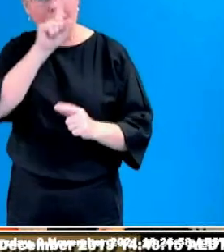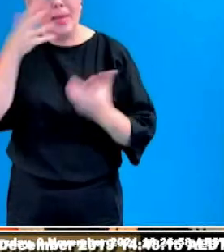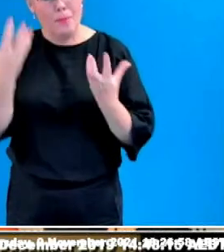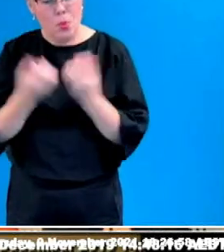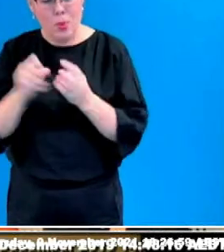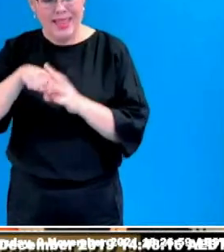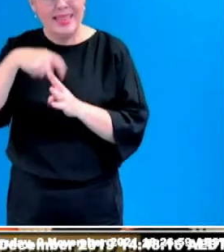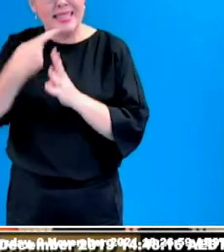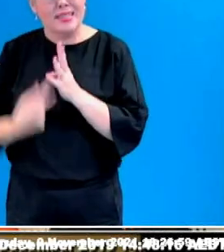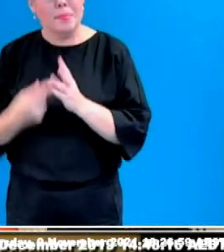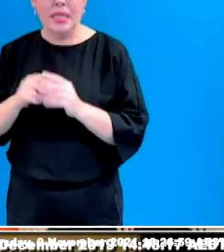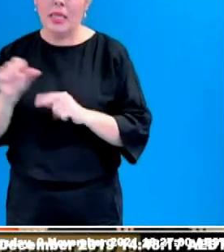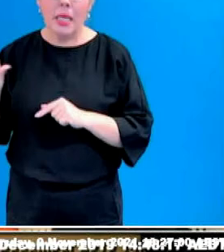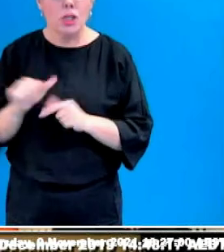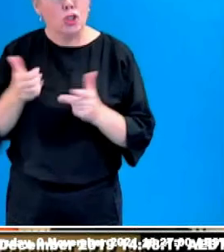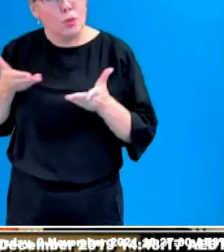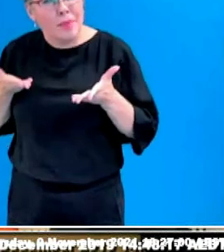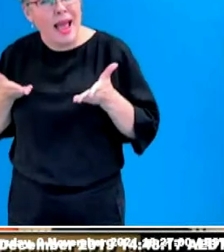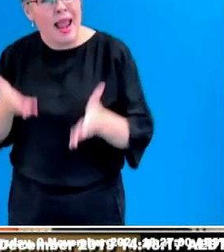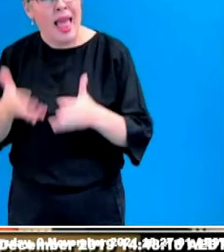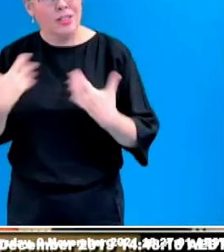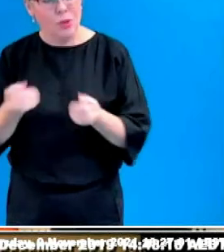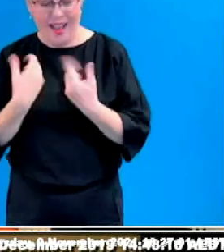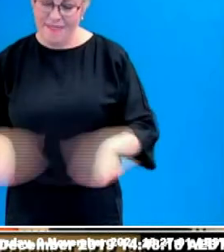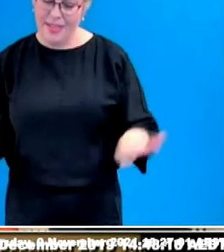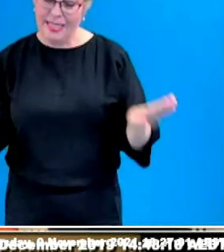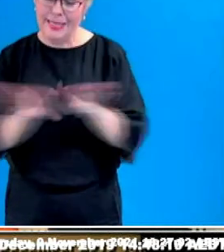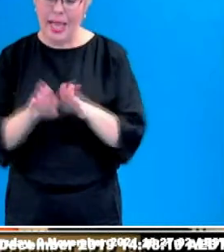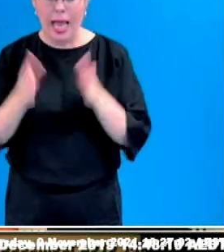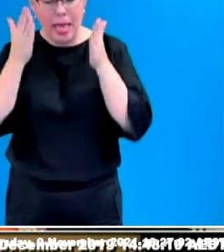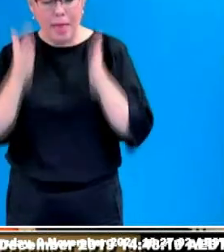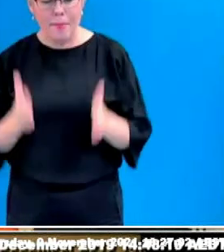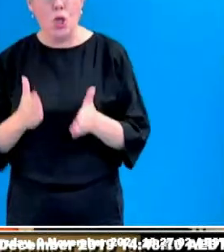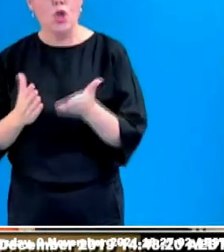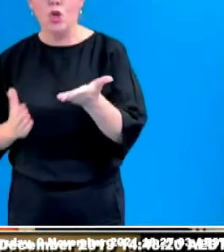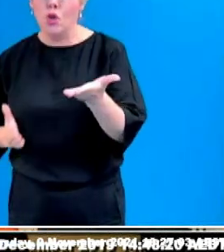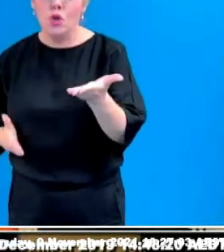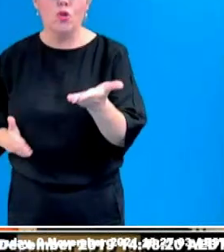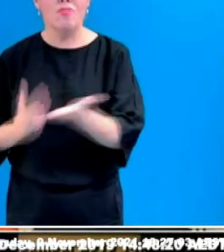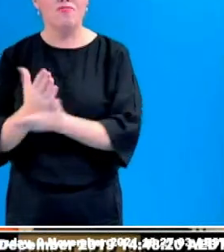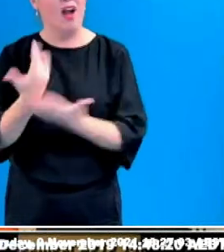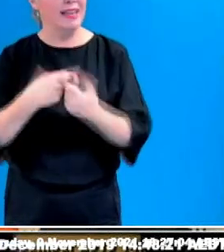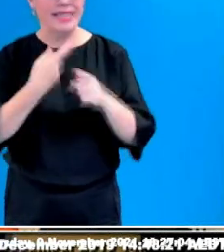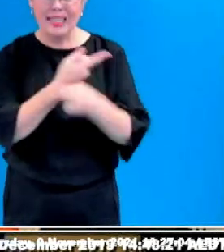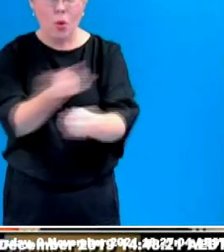rights as anybody else in this community? I apologise for yelling and screaming.